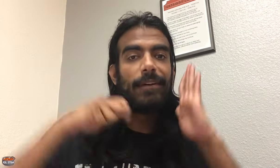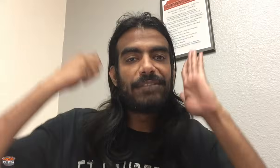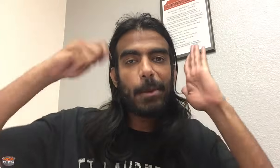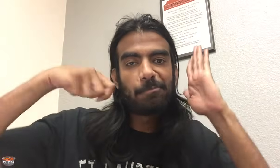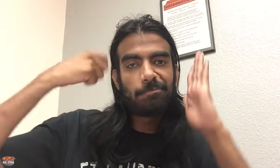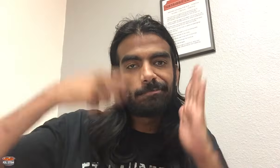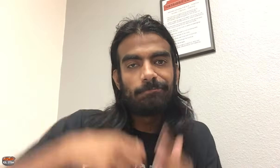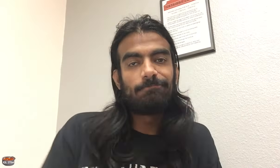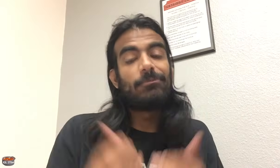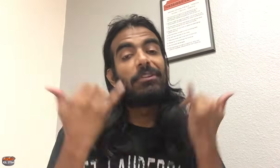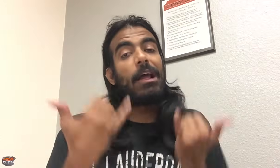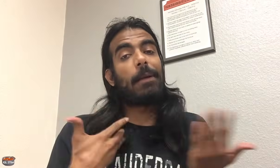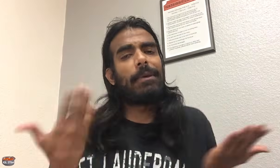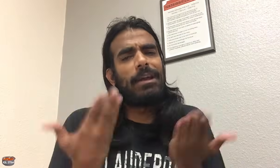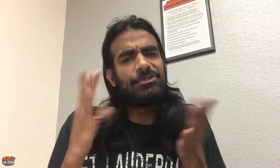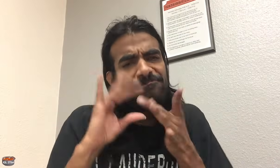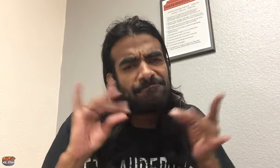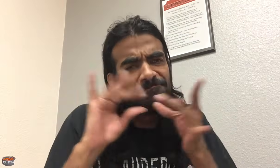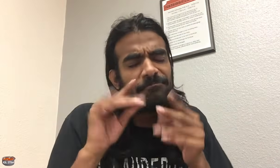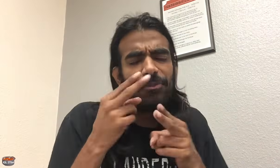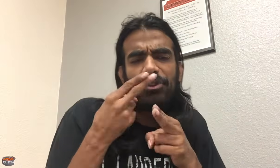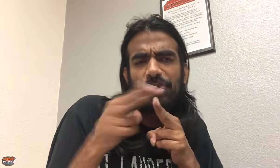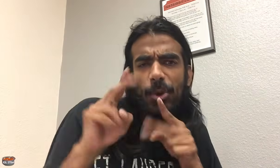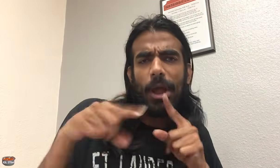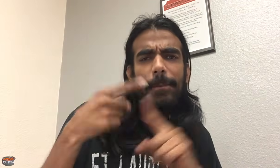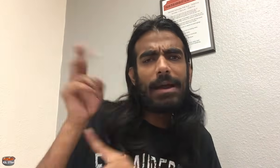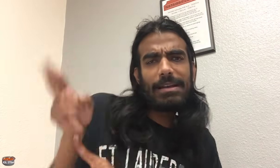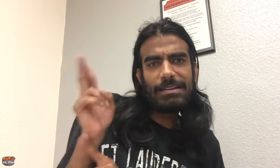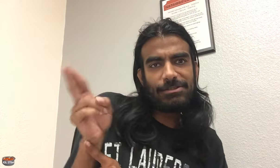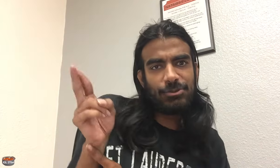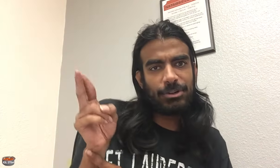and I got invovled in the film industry. So today I wanted to